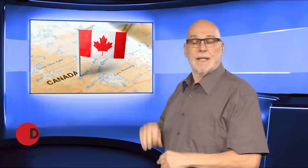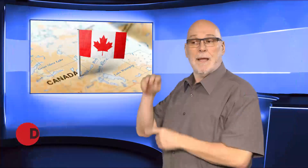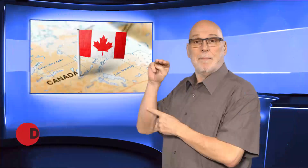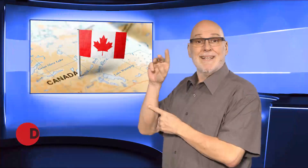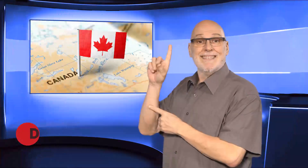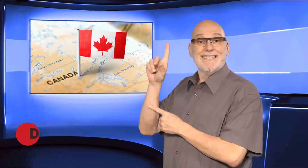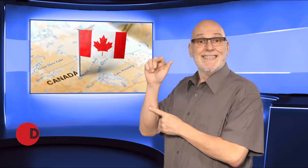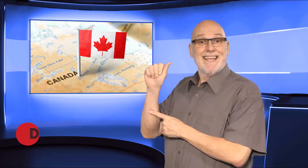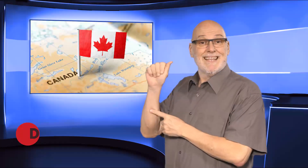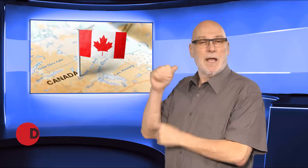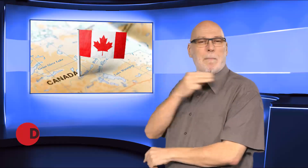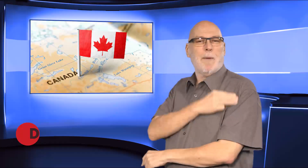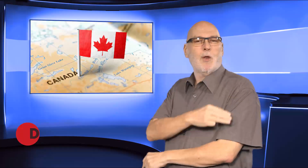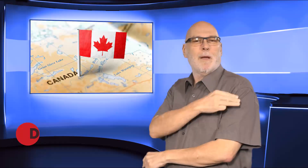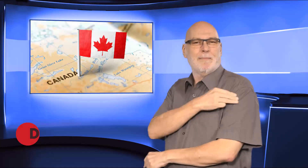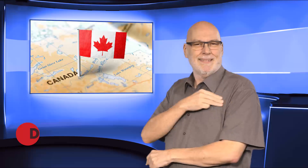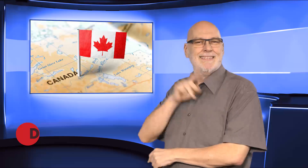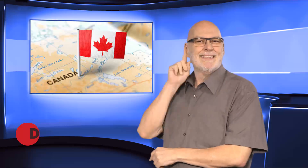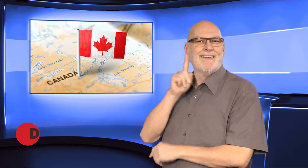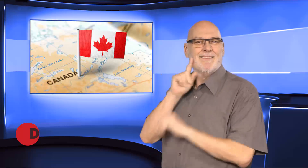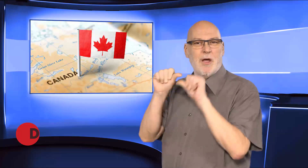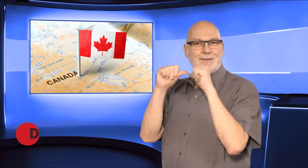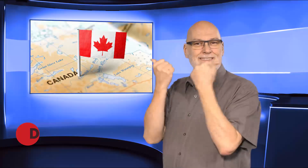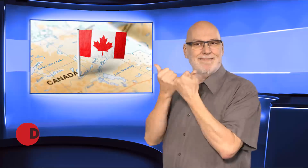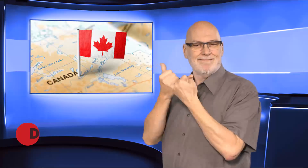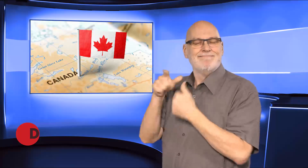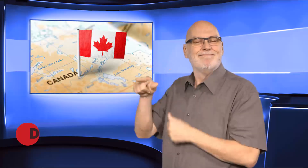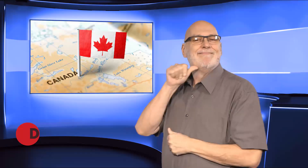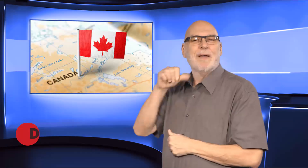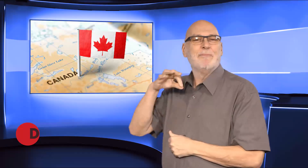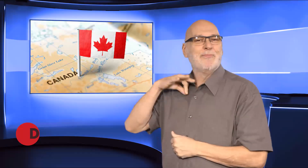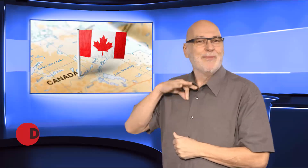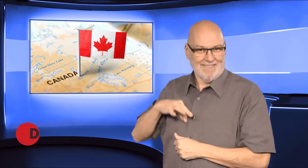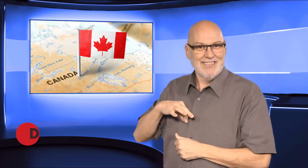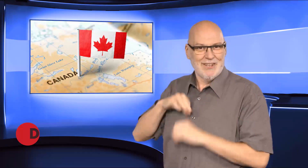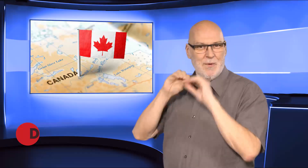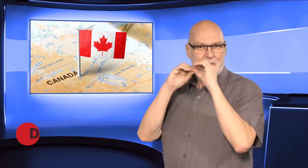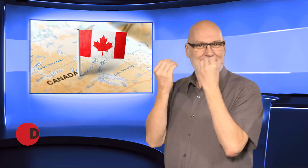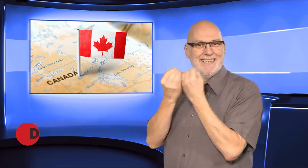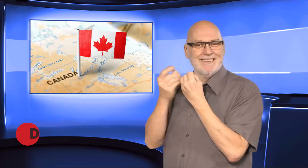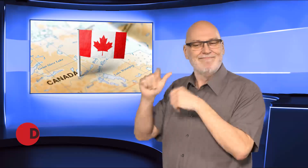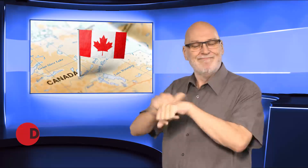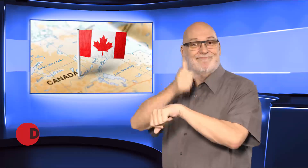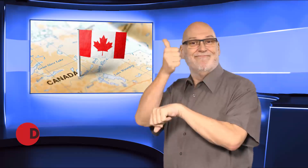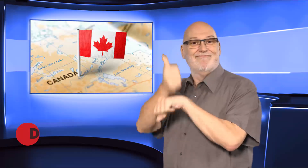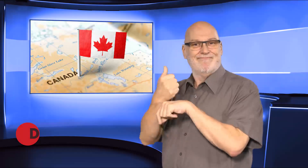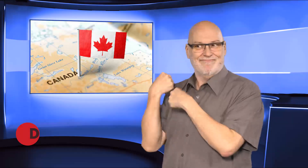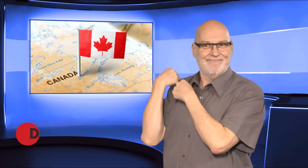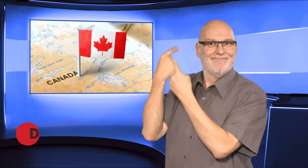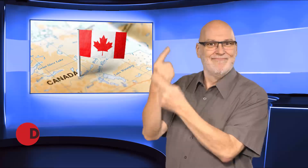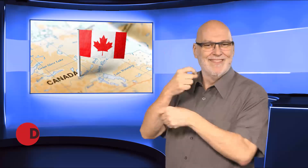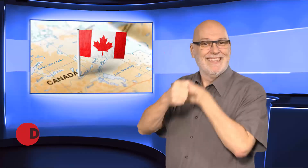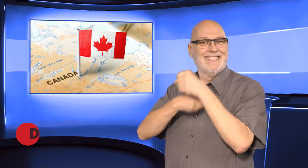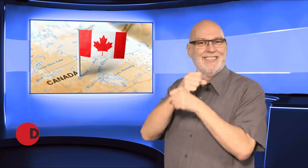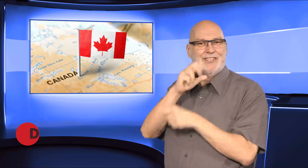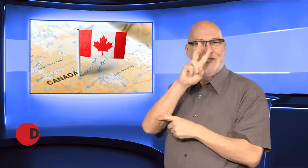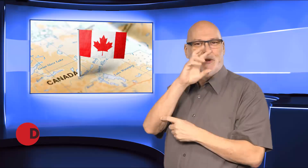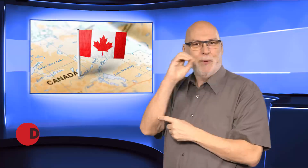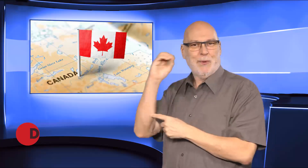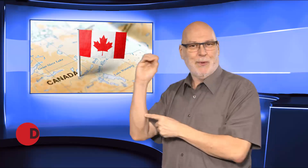[ANSELMO]: Manitoba Deaf Association (MDA) is a non-profit organization founded in 2000.